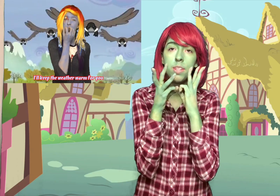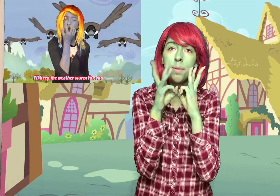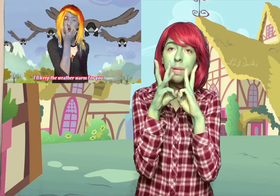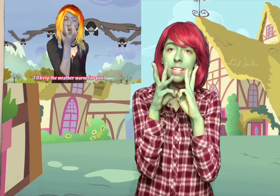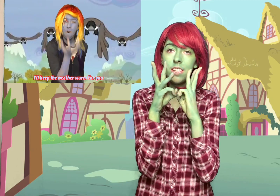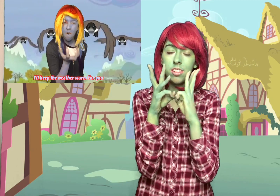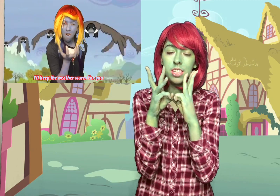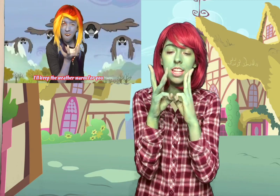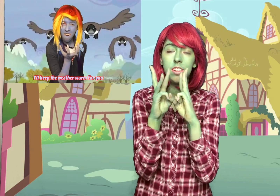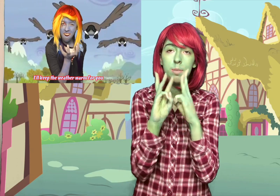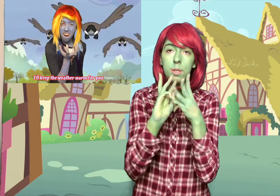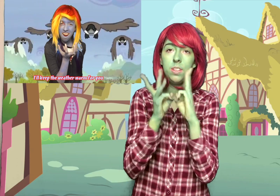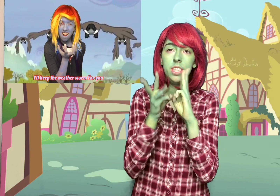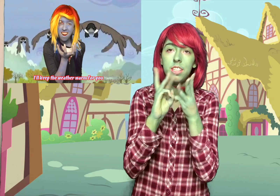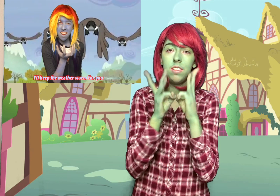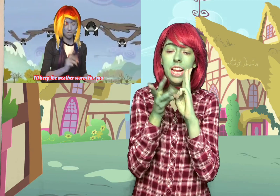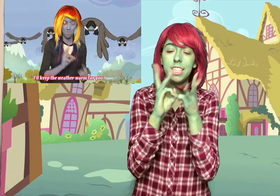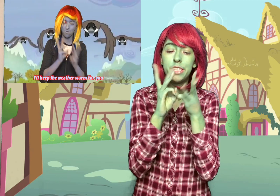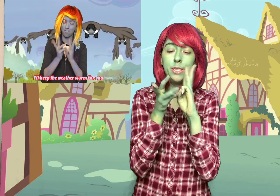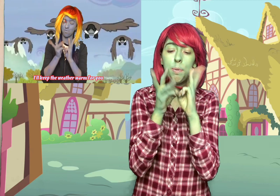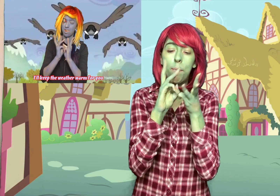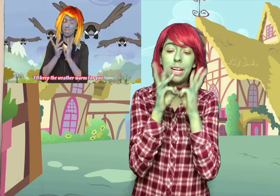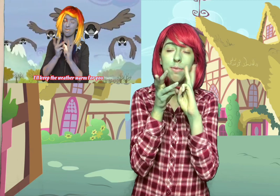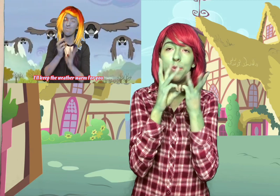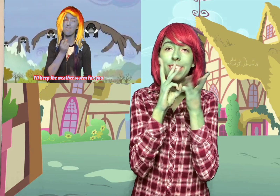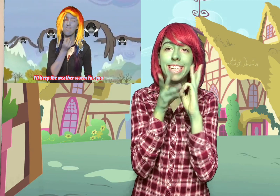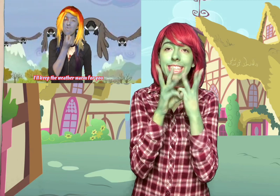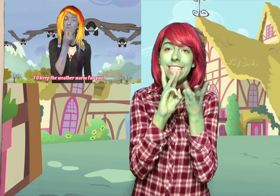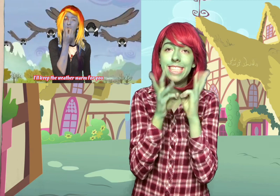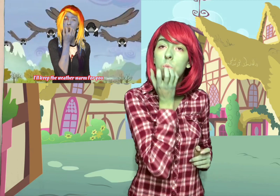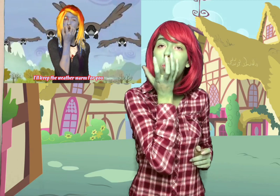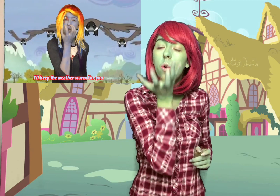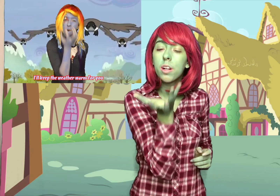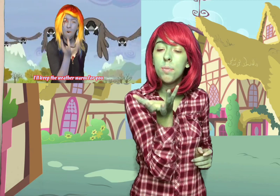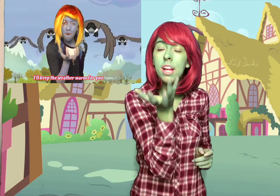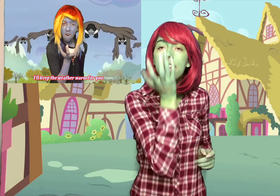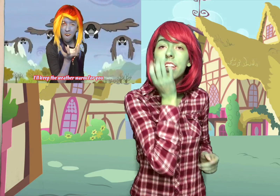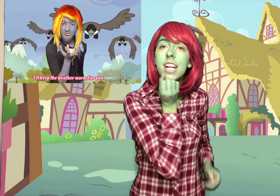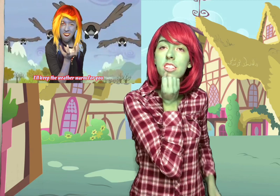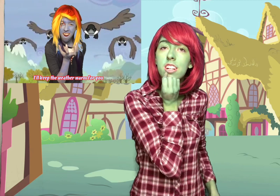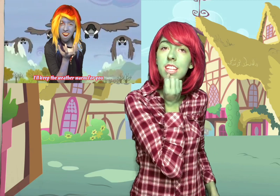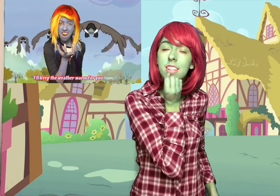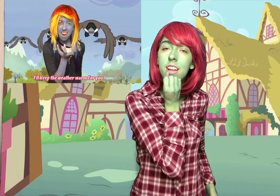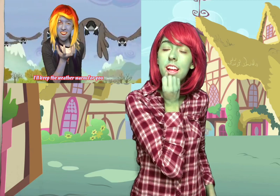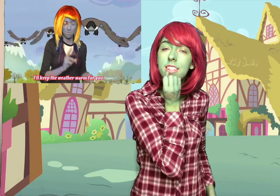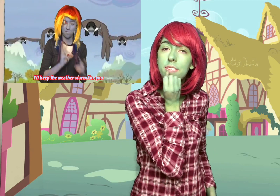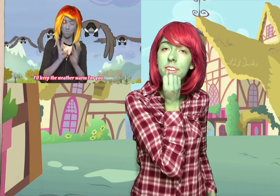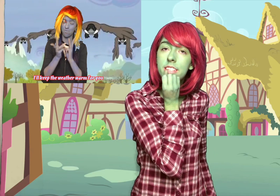and the pinkies are together in the middle and you like turn them back and forth like this WARM your hand starts as a- as a fist